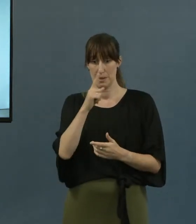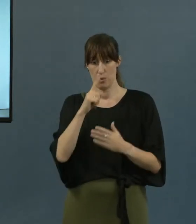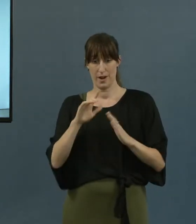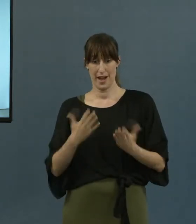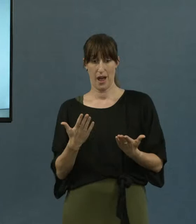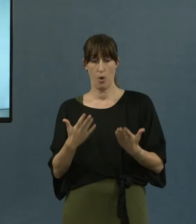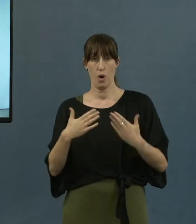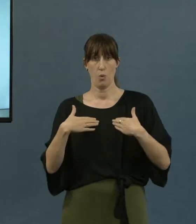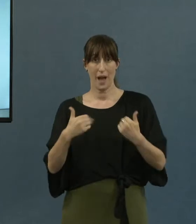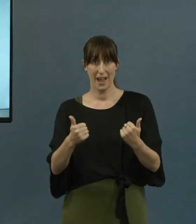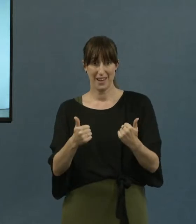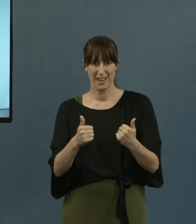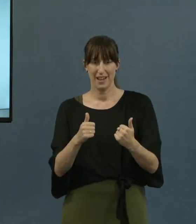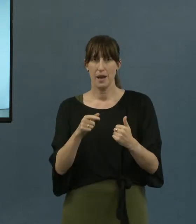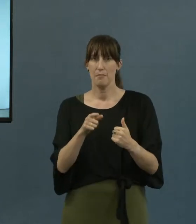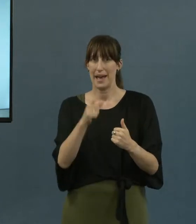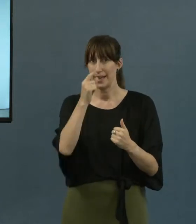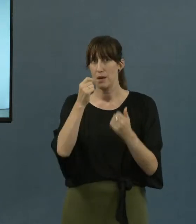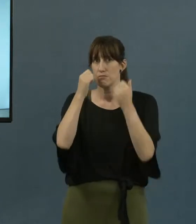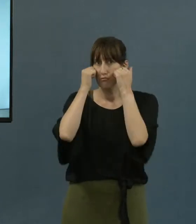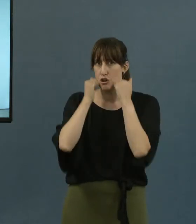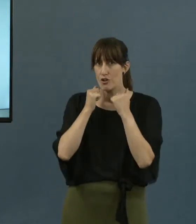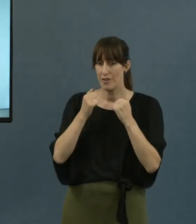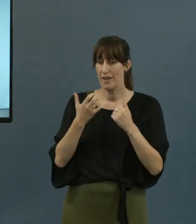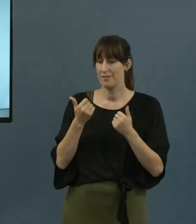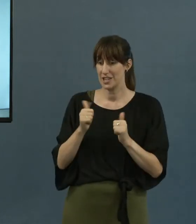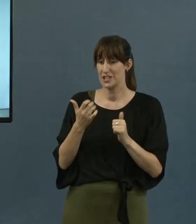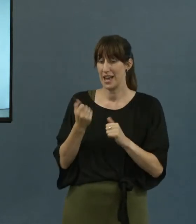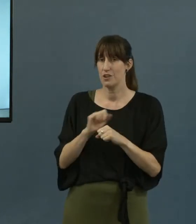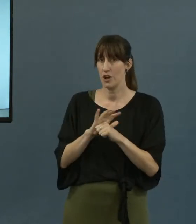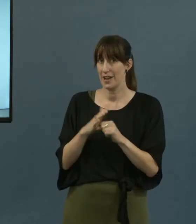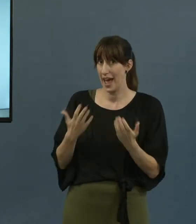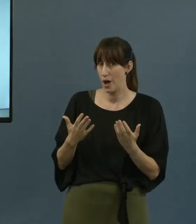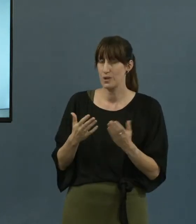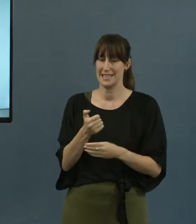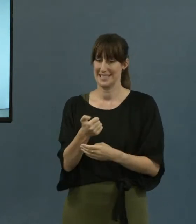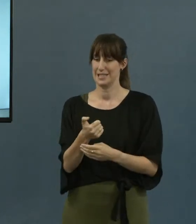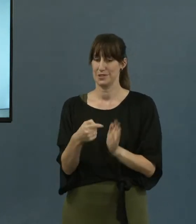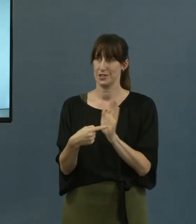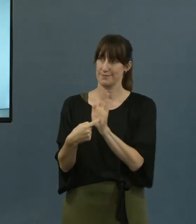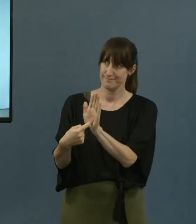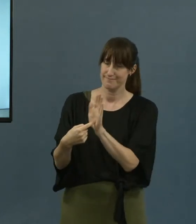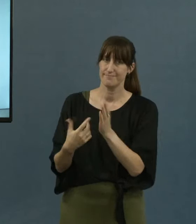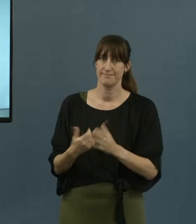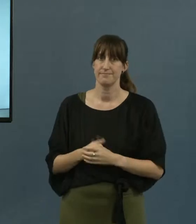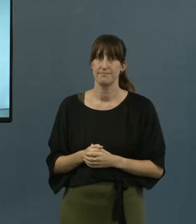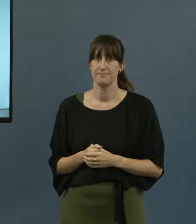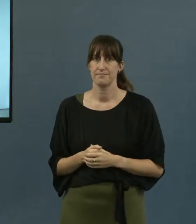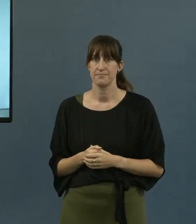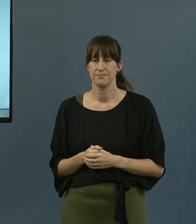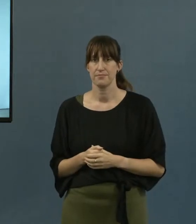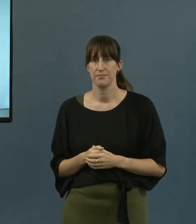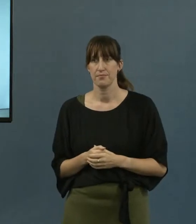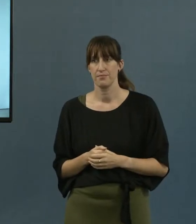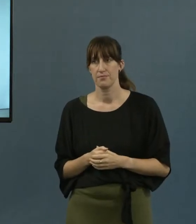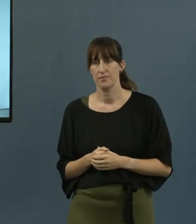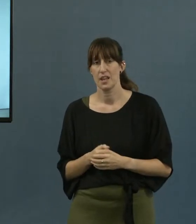essentially now well. We acknowledge that interactions with general practice are different than they are at